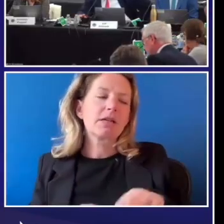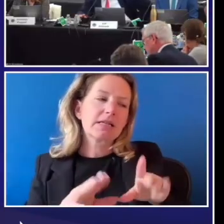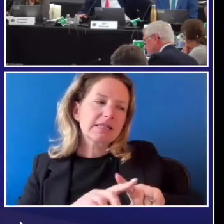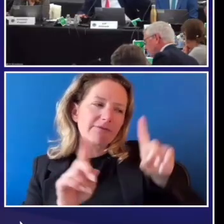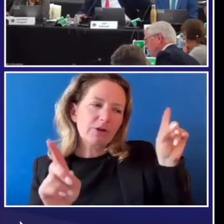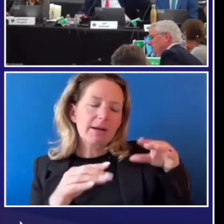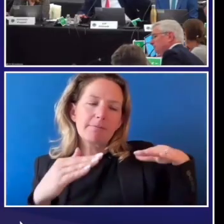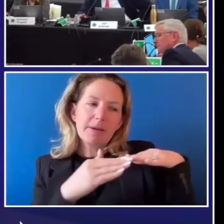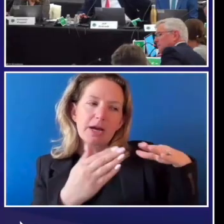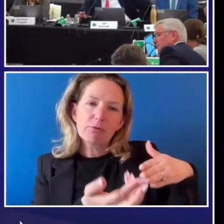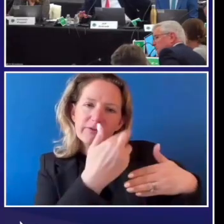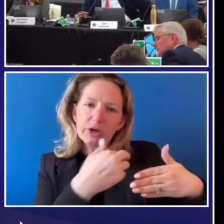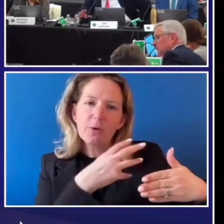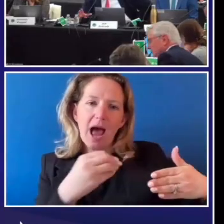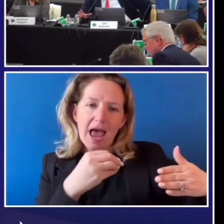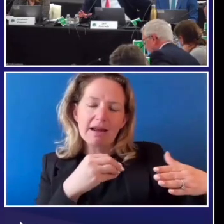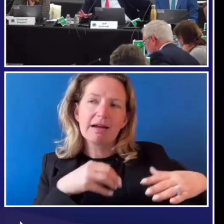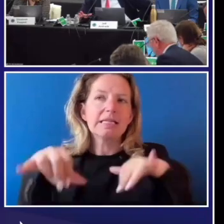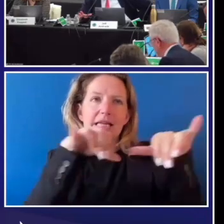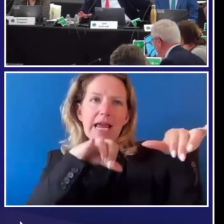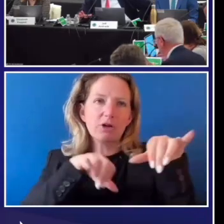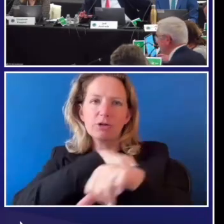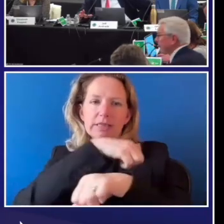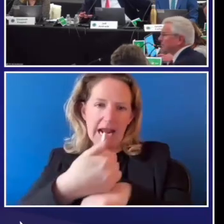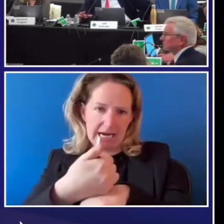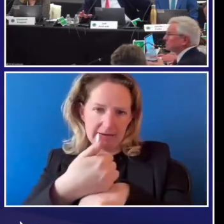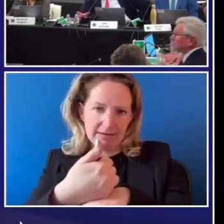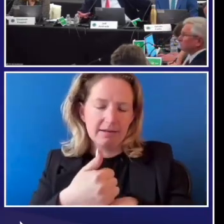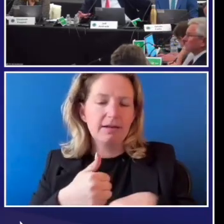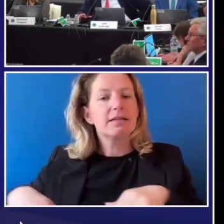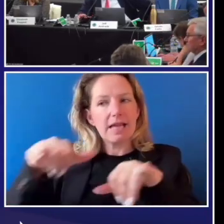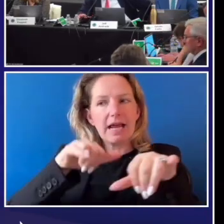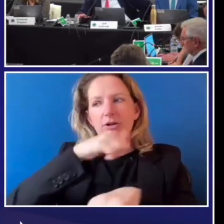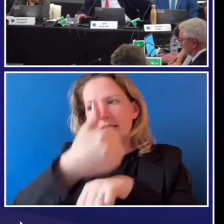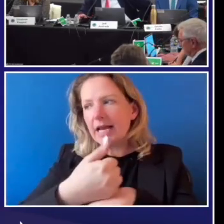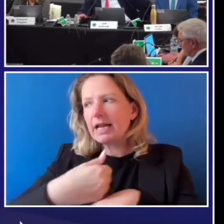And so I think the concept around standard setting and policy setting, quite honestly.